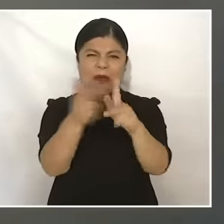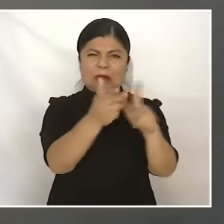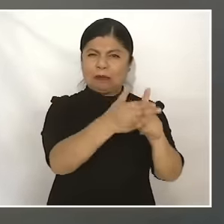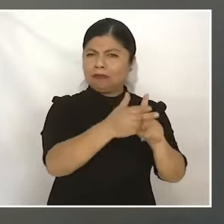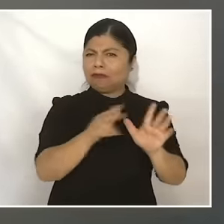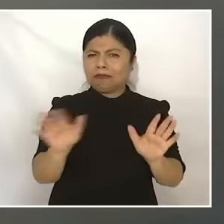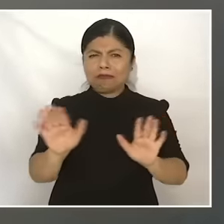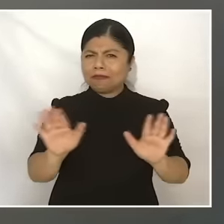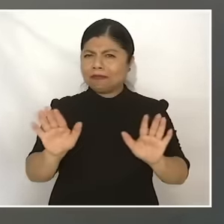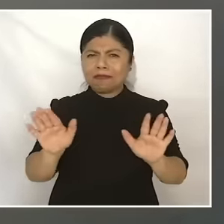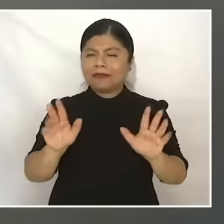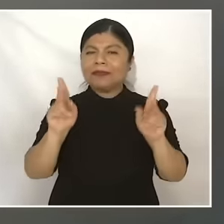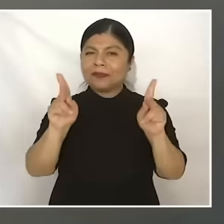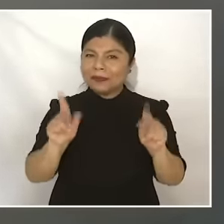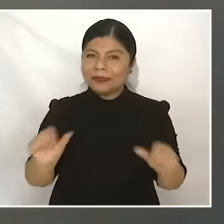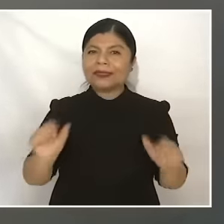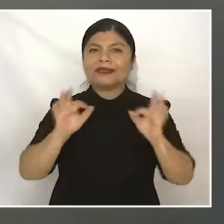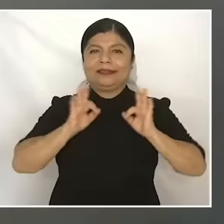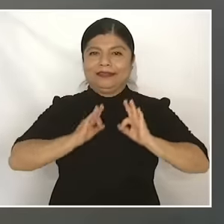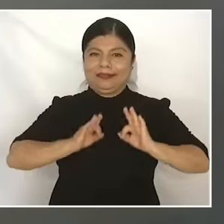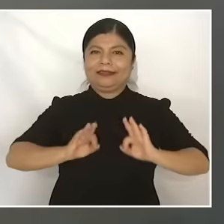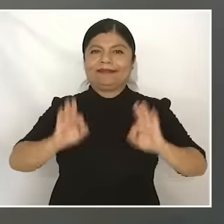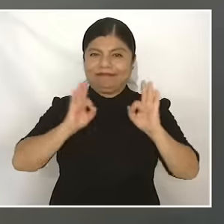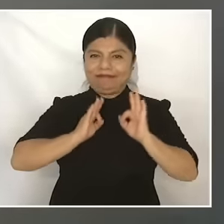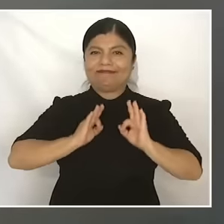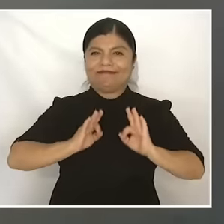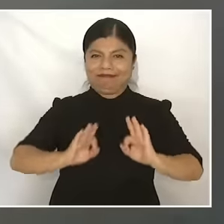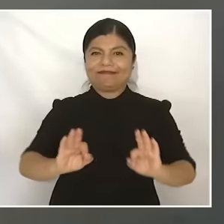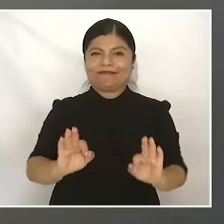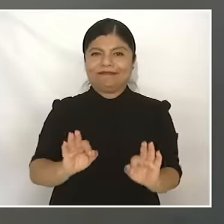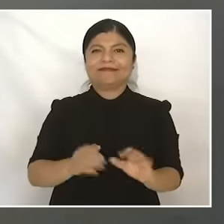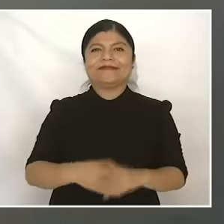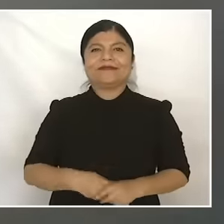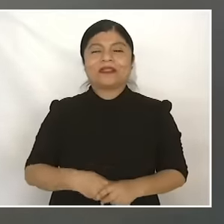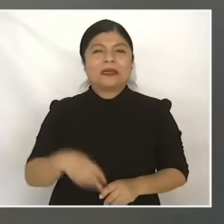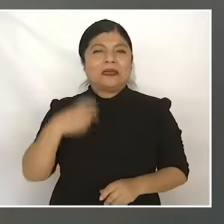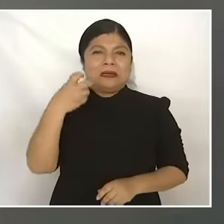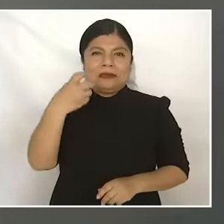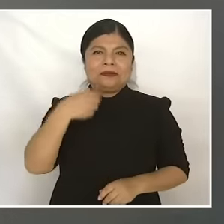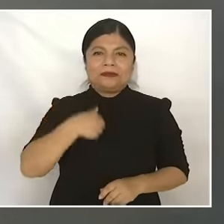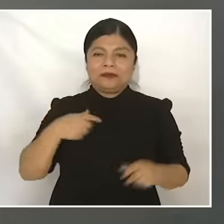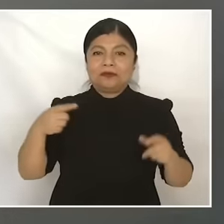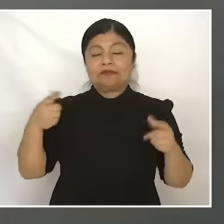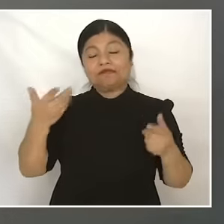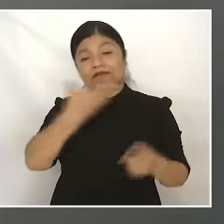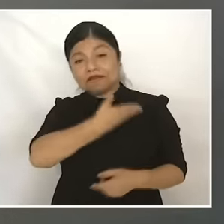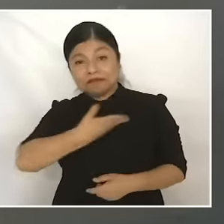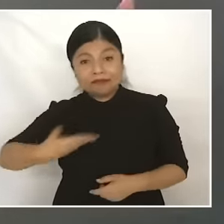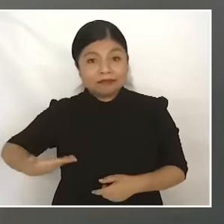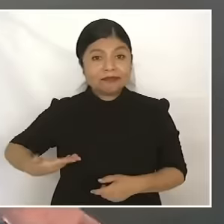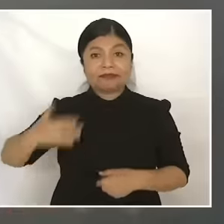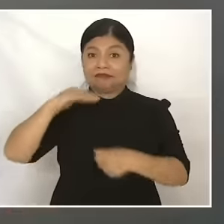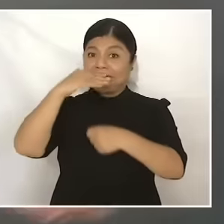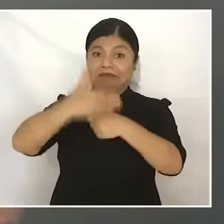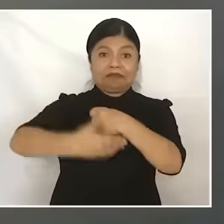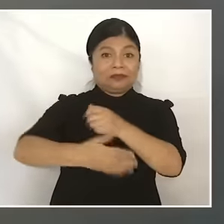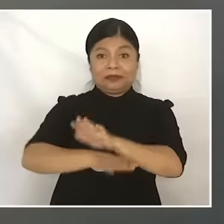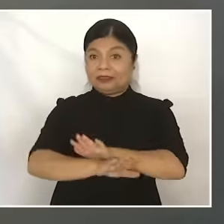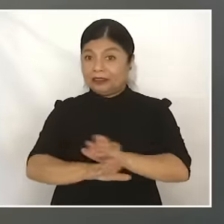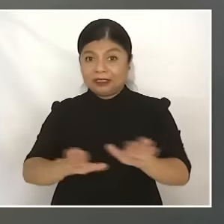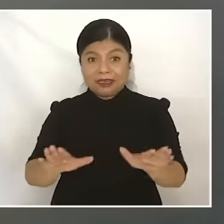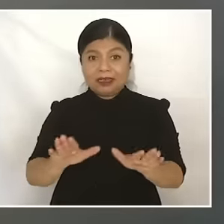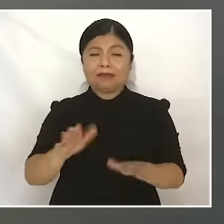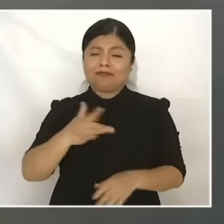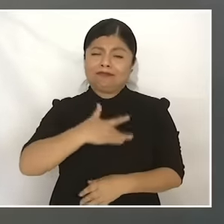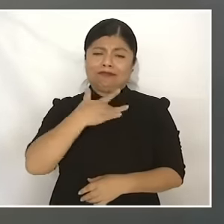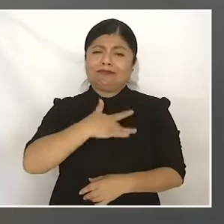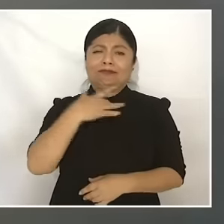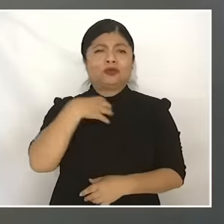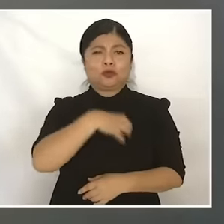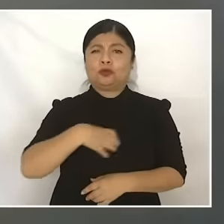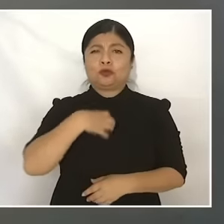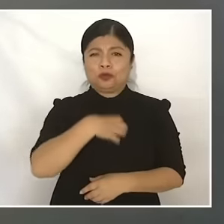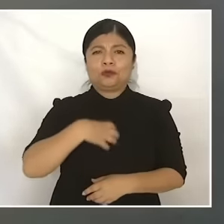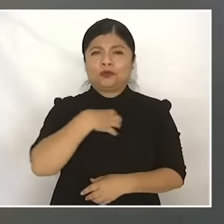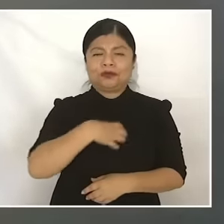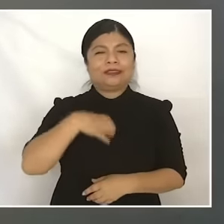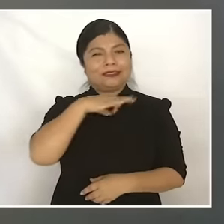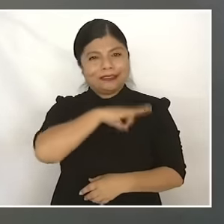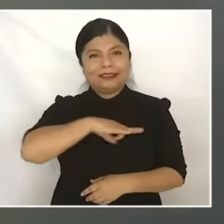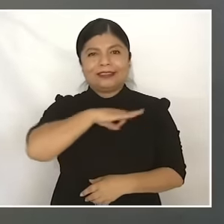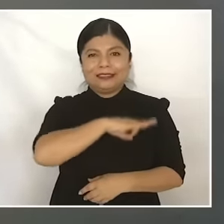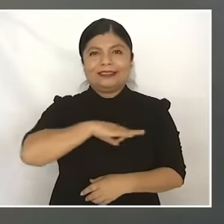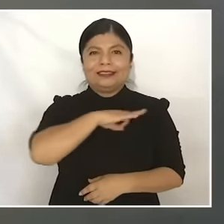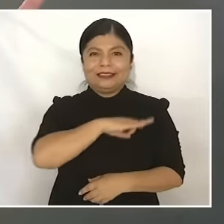and that is why eh I'm leaving very happy because look if I'm not going to be happy happy happy happy if